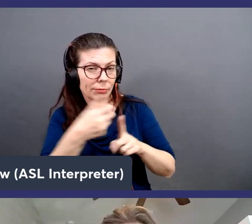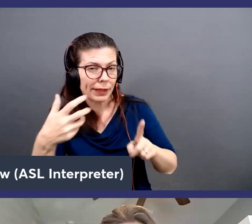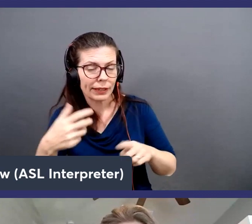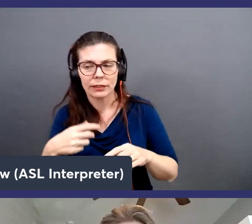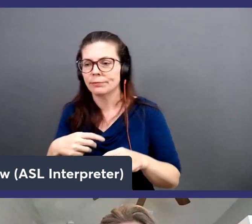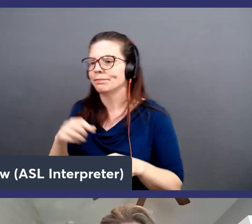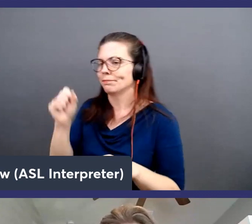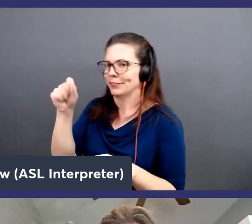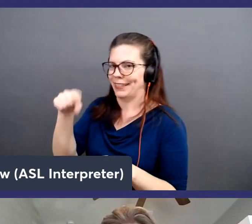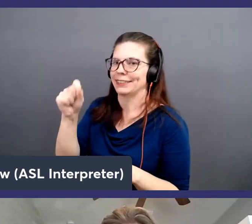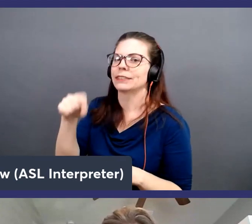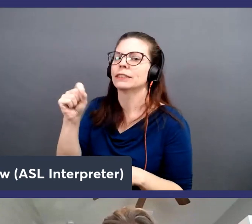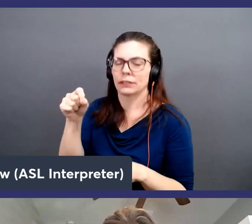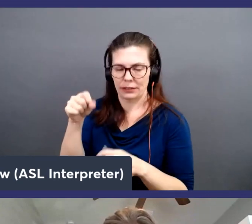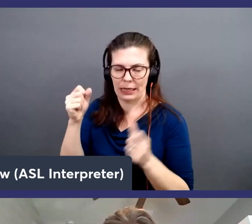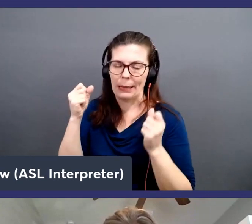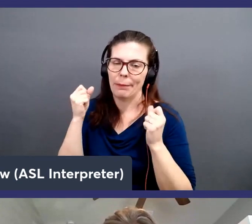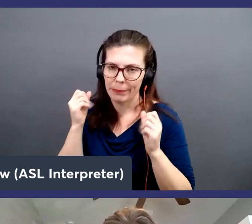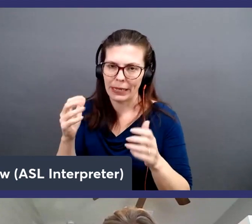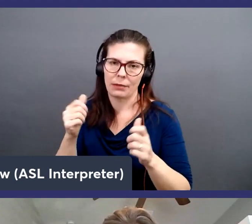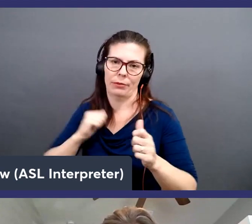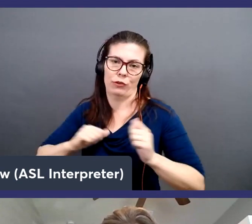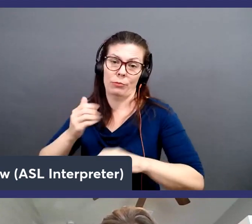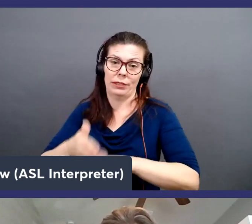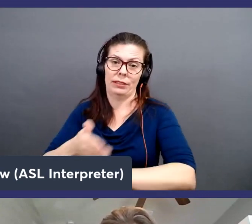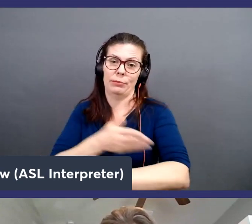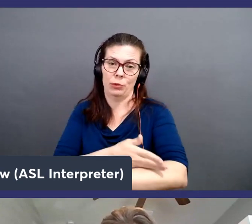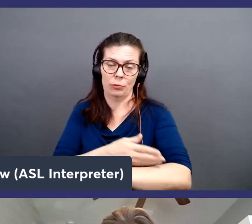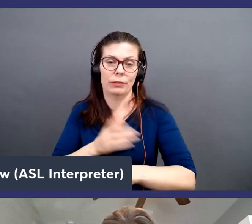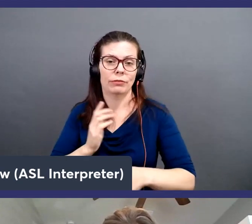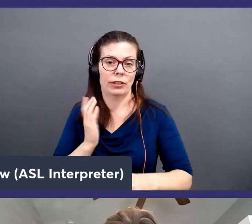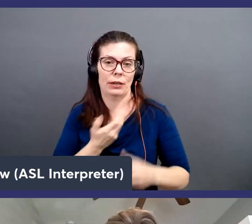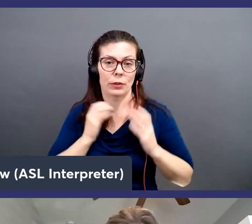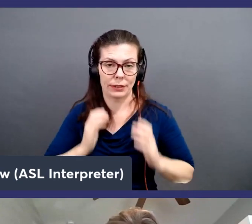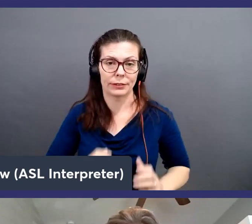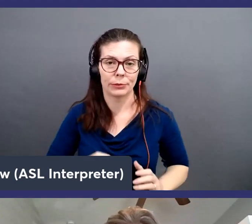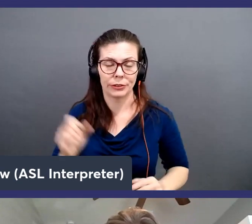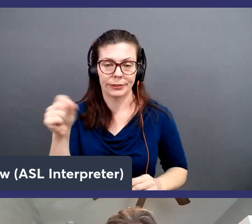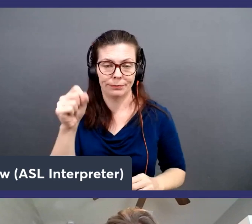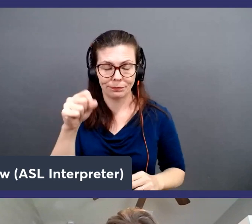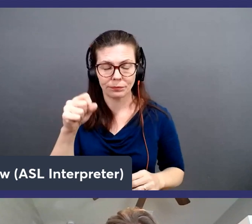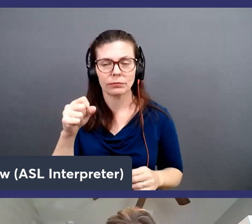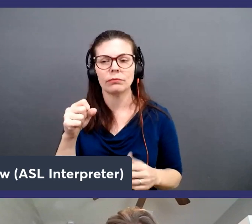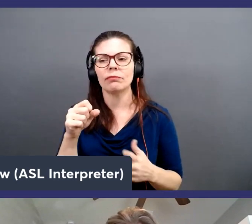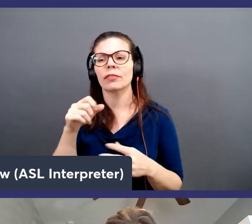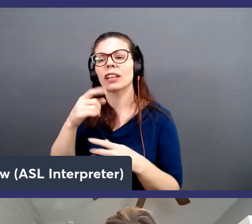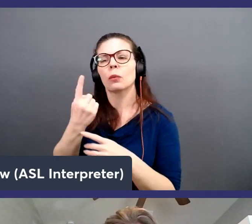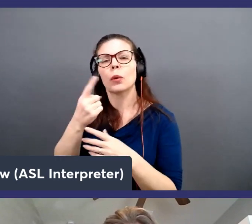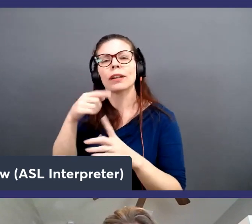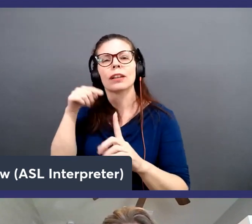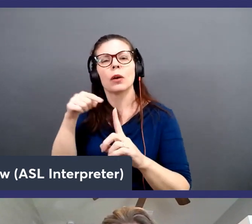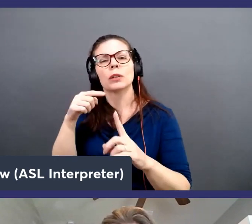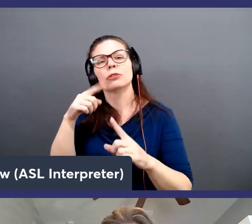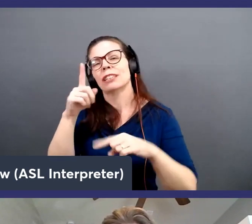So there's been a ton of performance improvements for a lot of our customers. And it's one of these mileage may vary sort of situations,